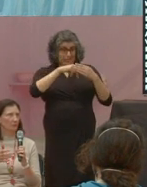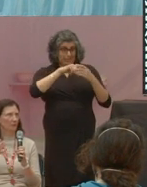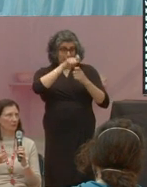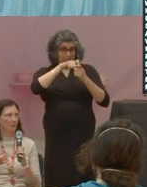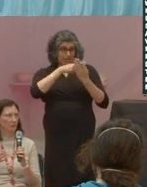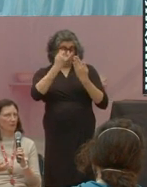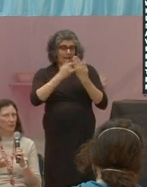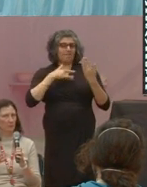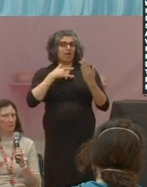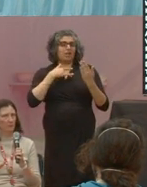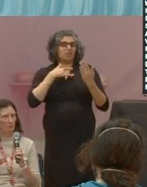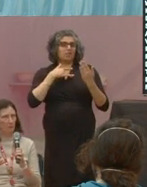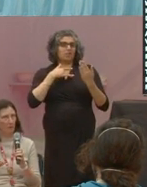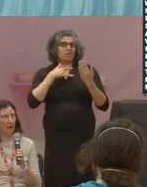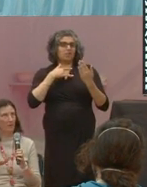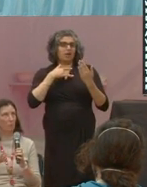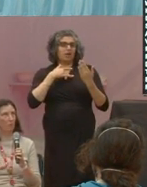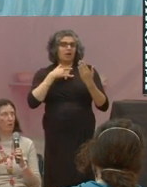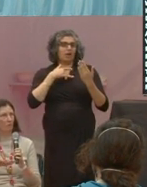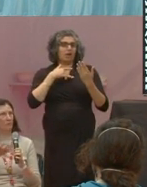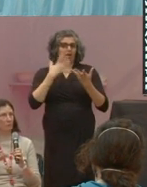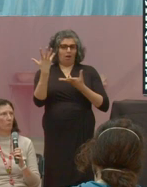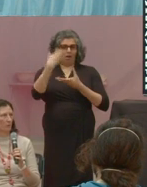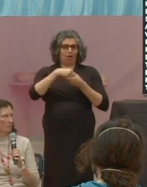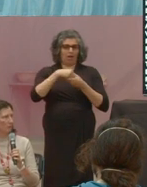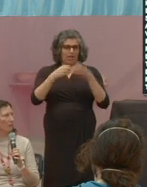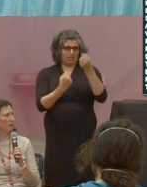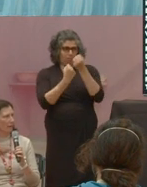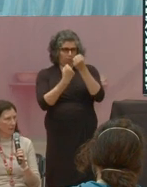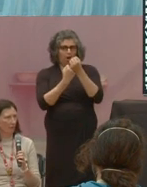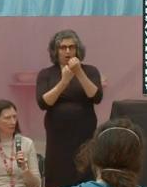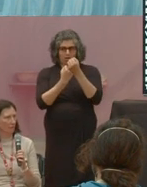it's felt as if it has provided more of that support, and care